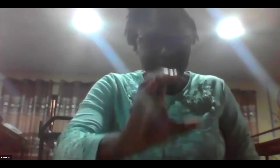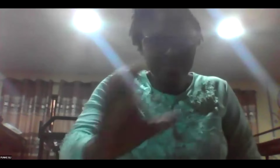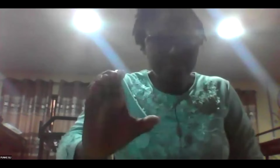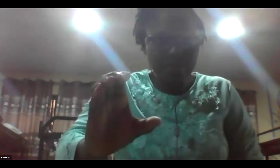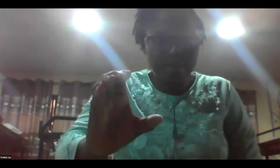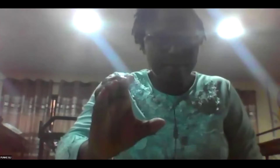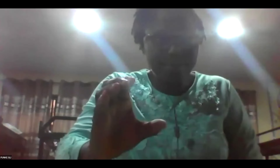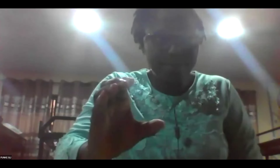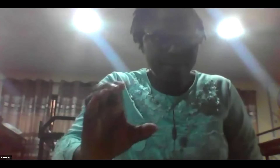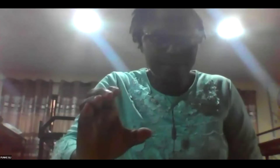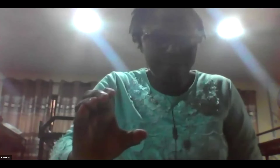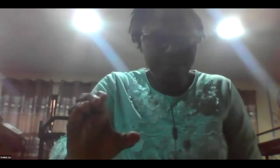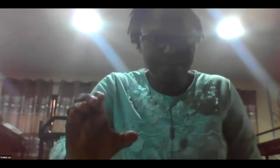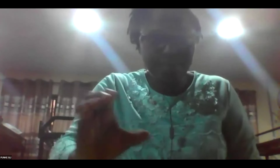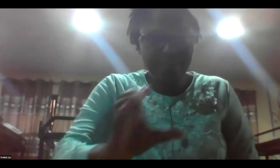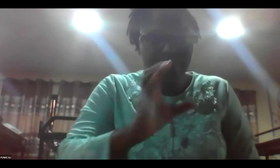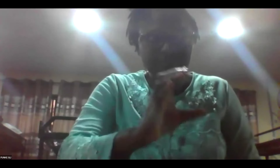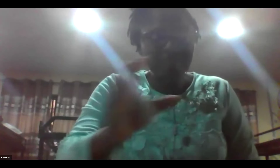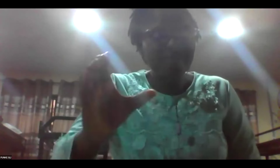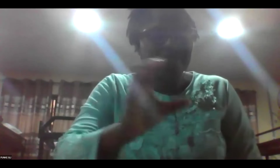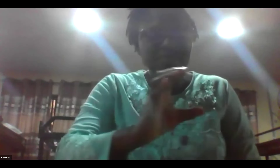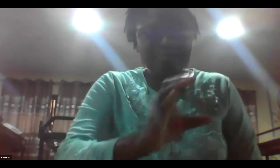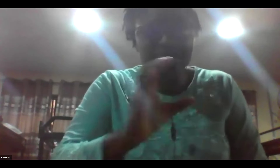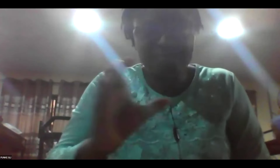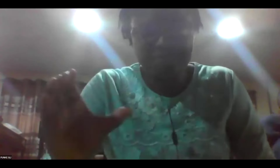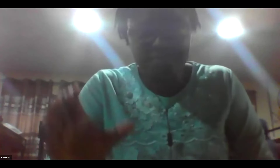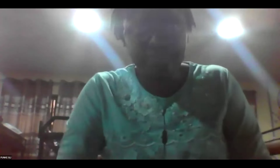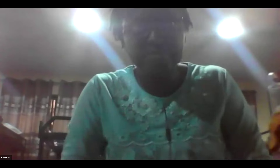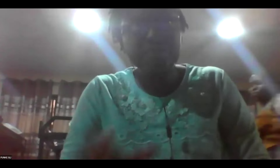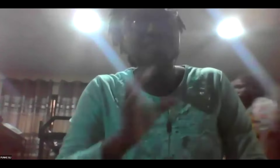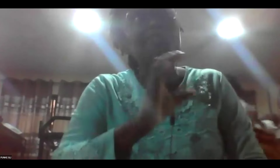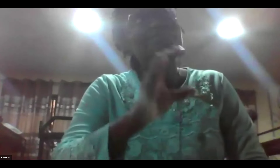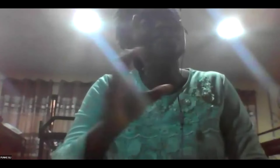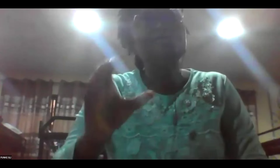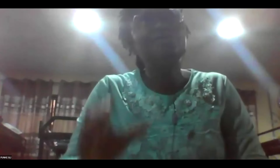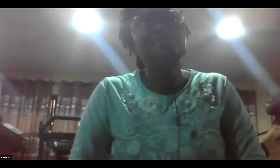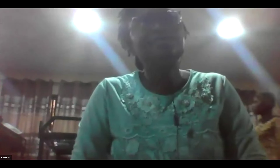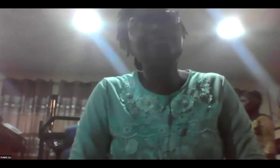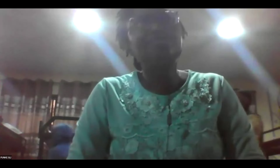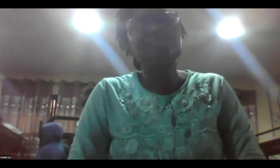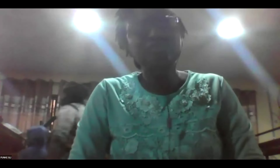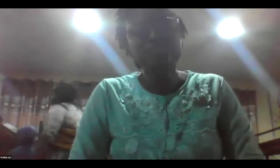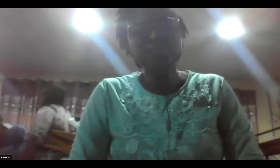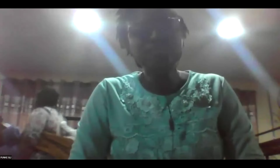you know. CC, on your phone, you're using your phone. You're gonna see an icon CC, so you just tap on that. CC